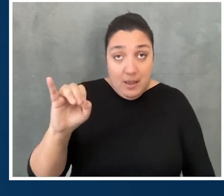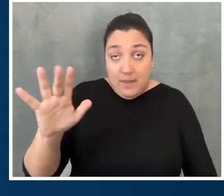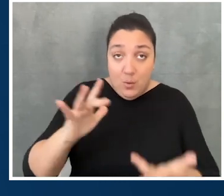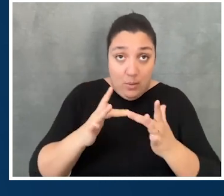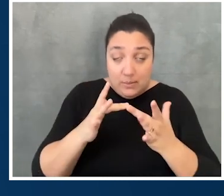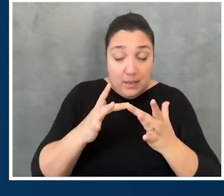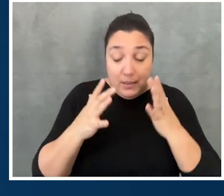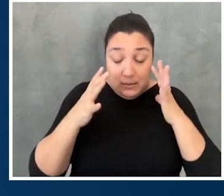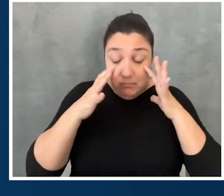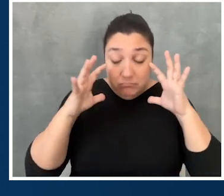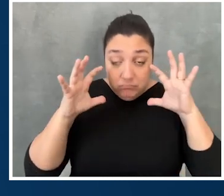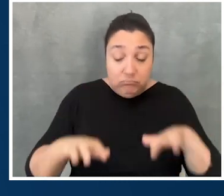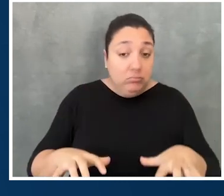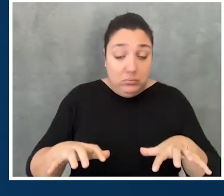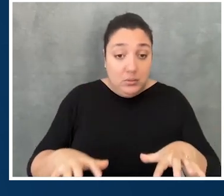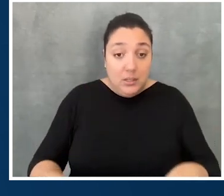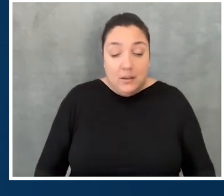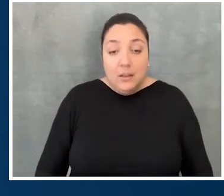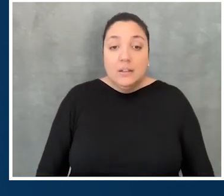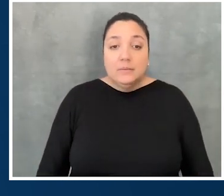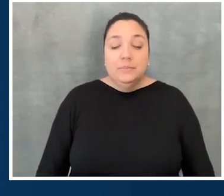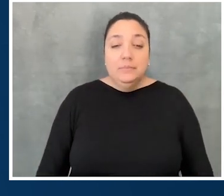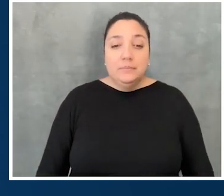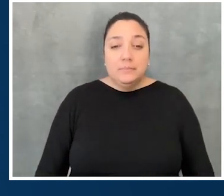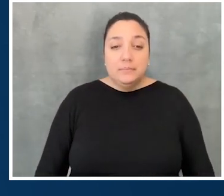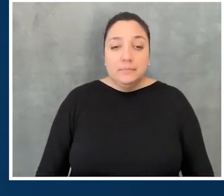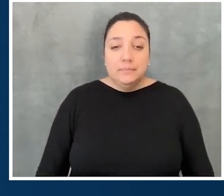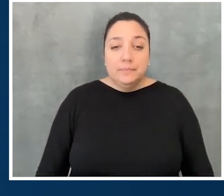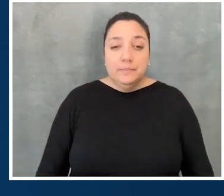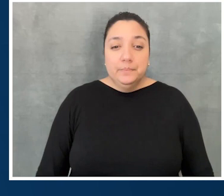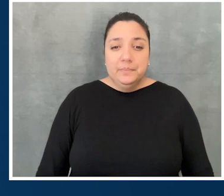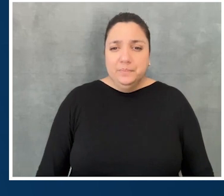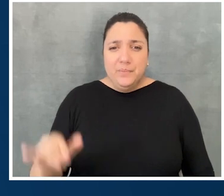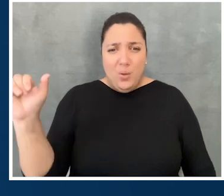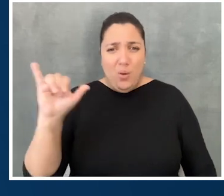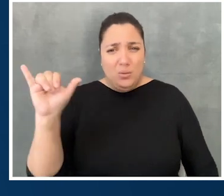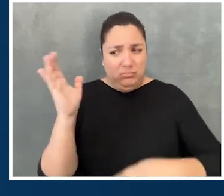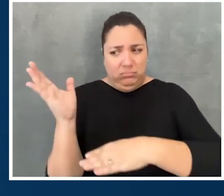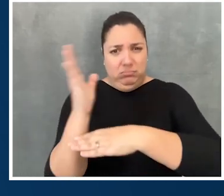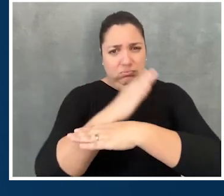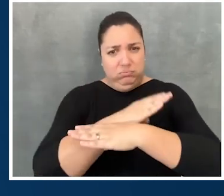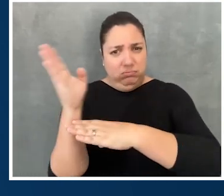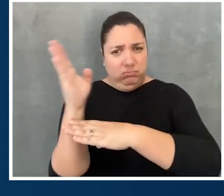it's truly, it's unbelievable. And the spectrum of information is